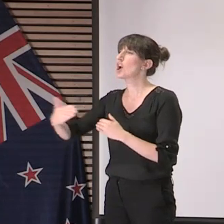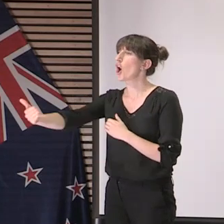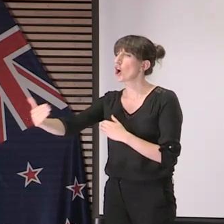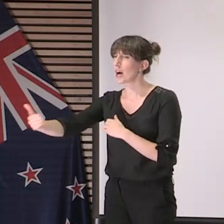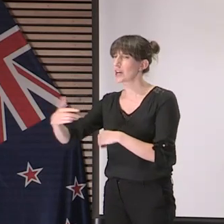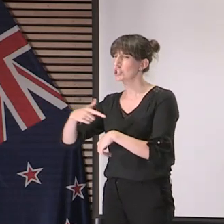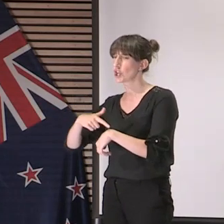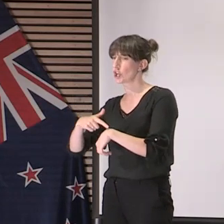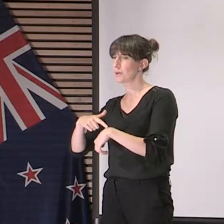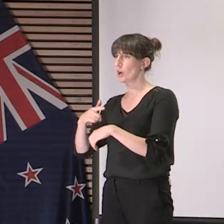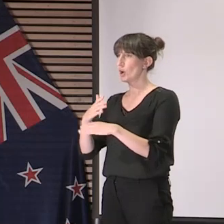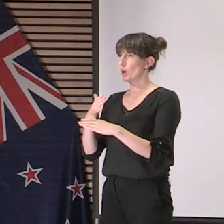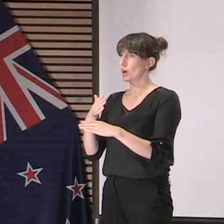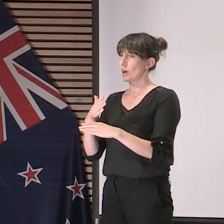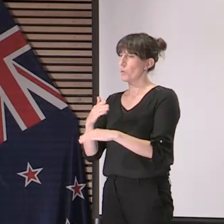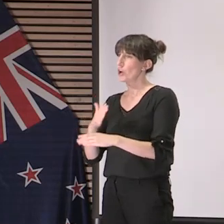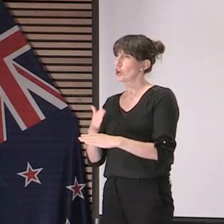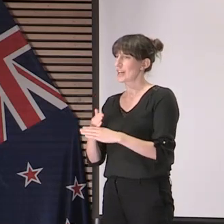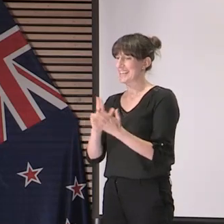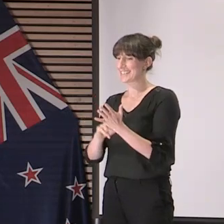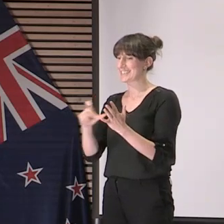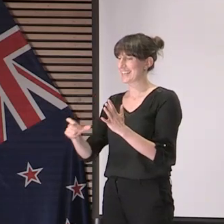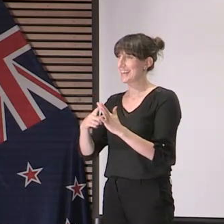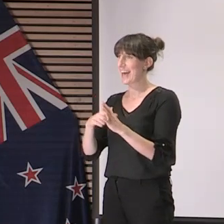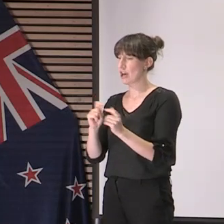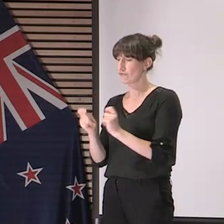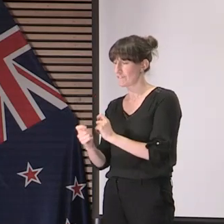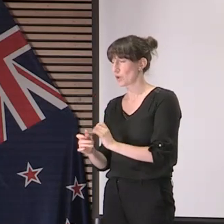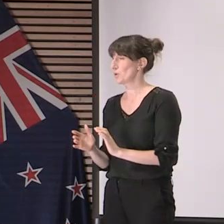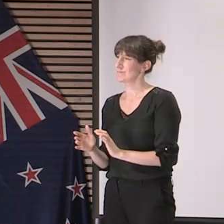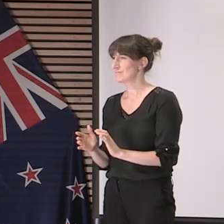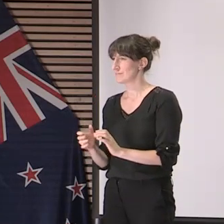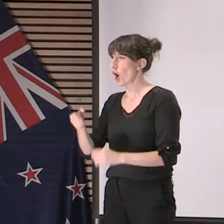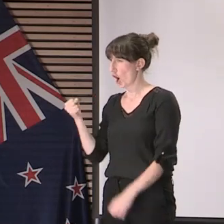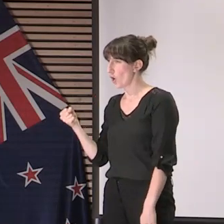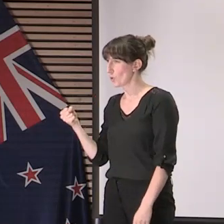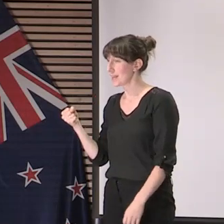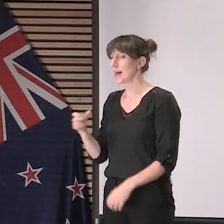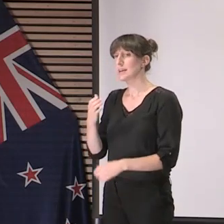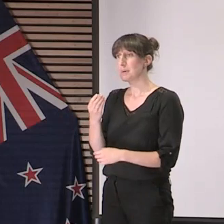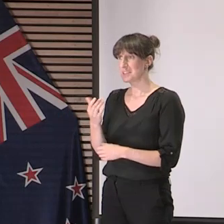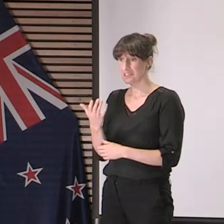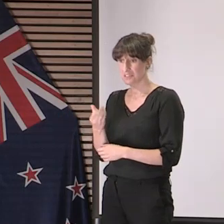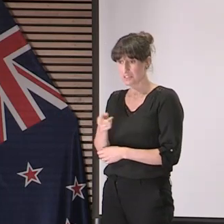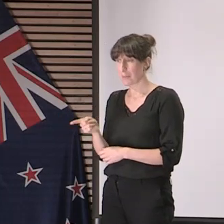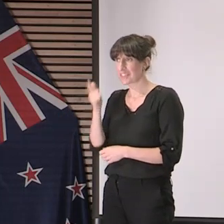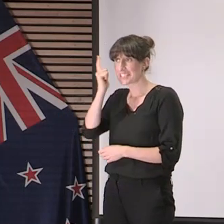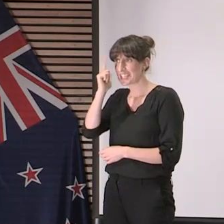to. Other parts around some of the longer term work around the review, that's not happening at the moment. Some